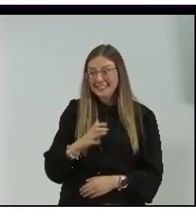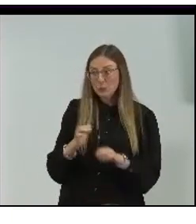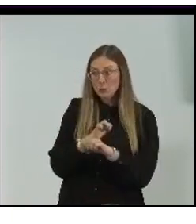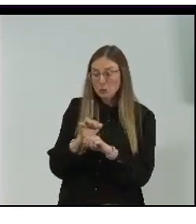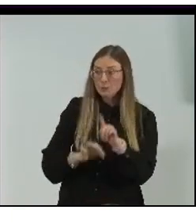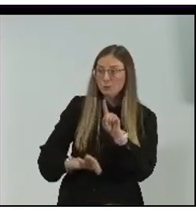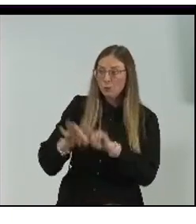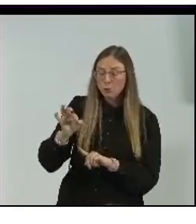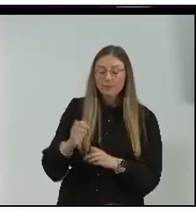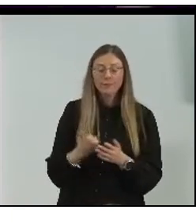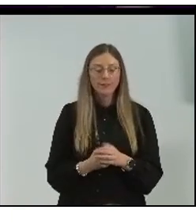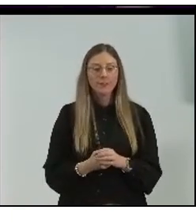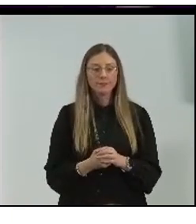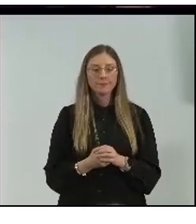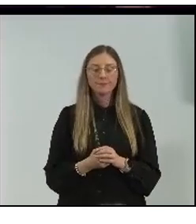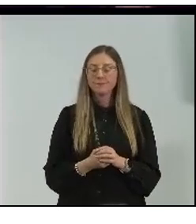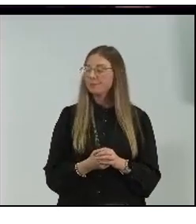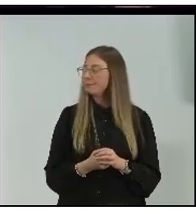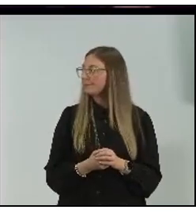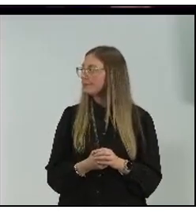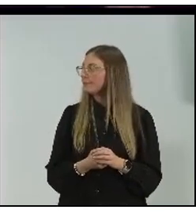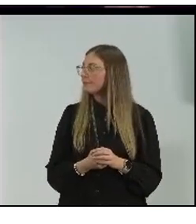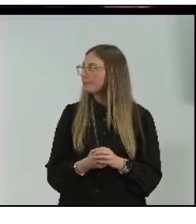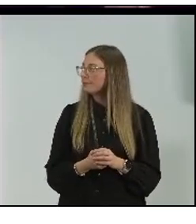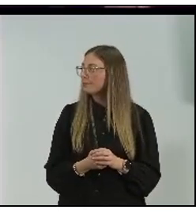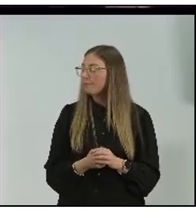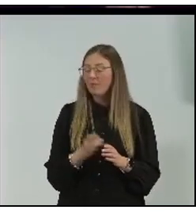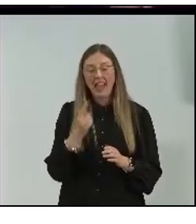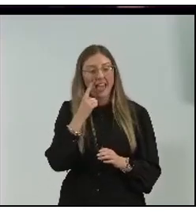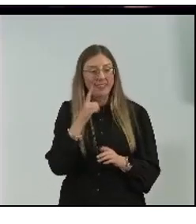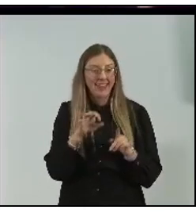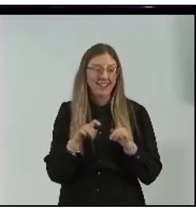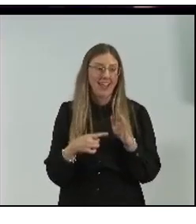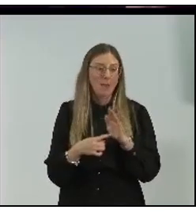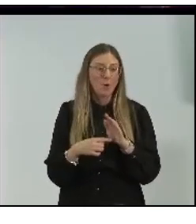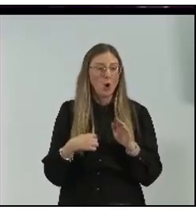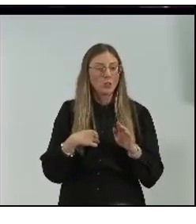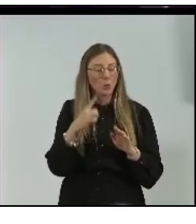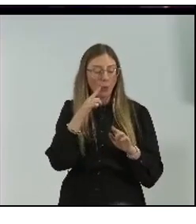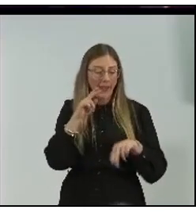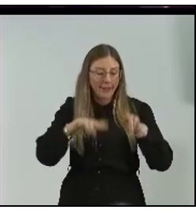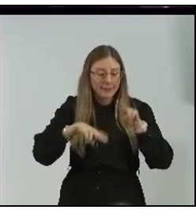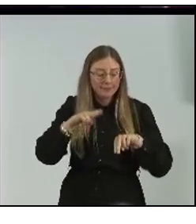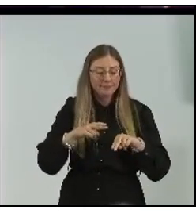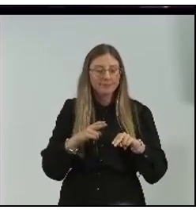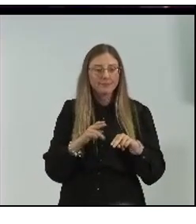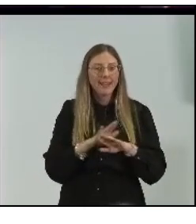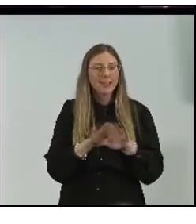And so part of that, I guess, is trying to put the right gatekeeping in place within the project processes as well, that things don't go through from